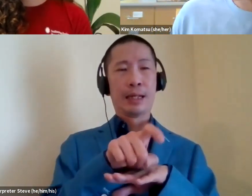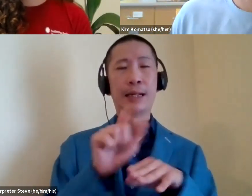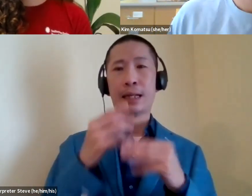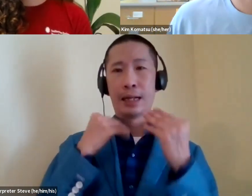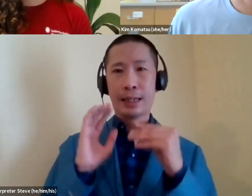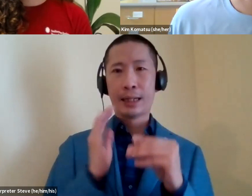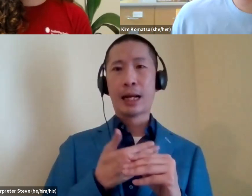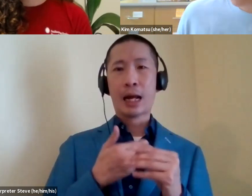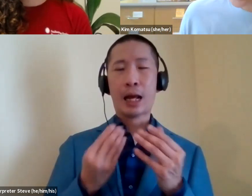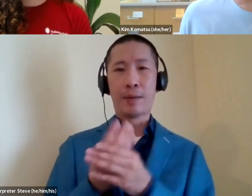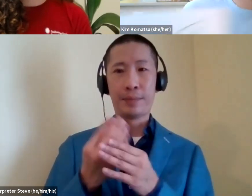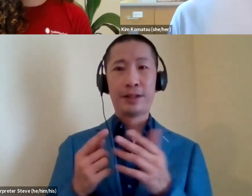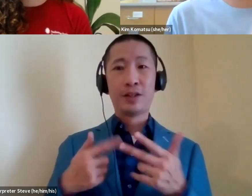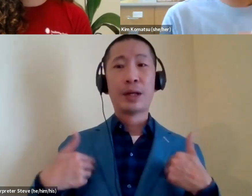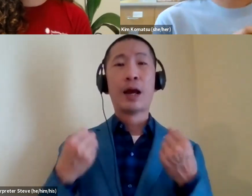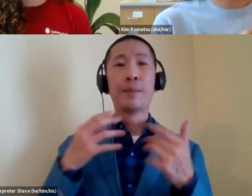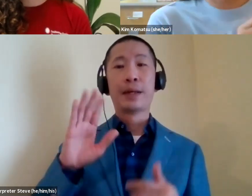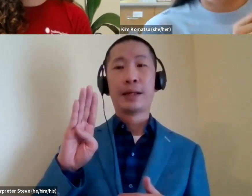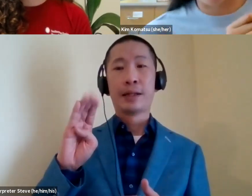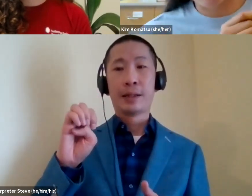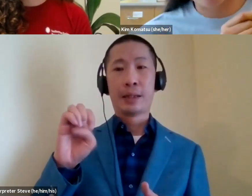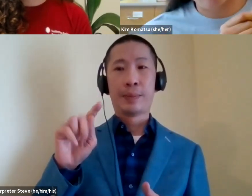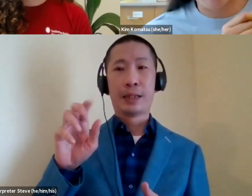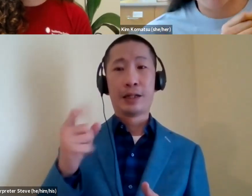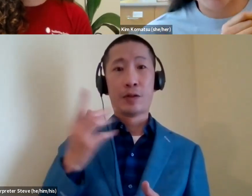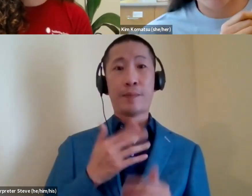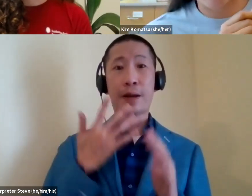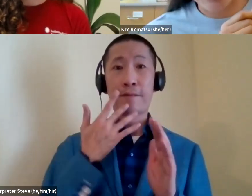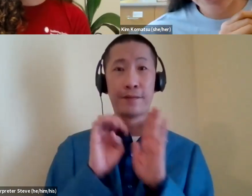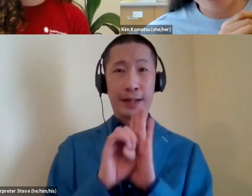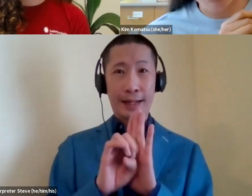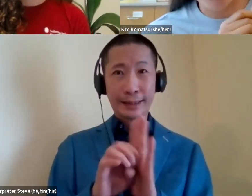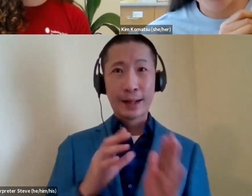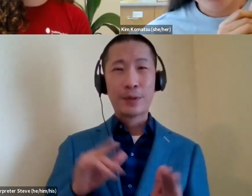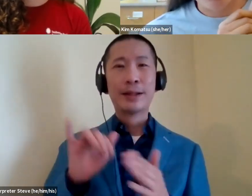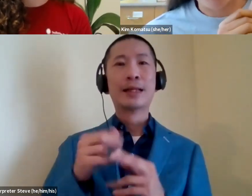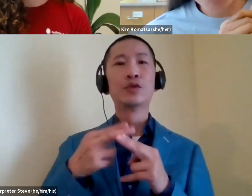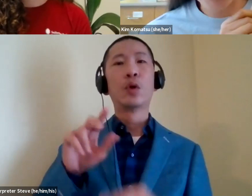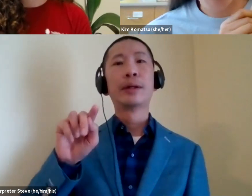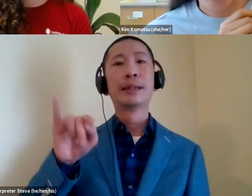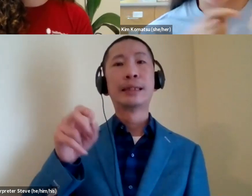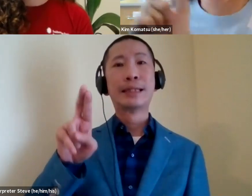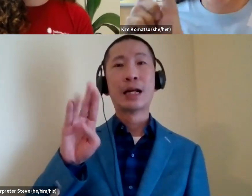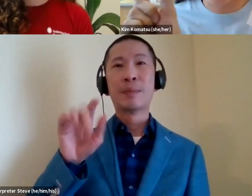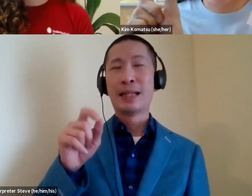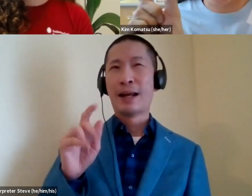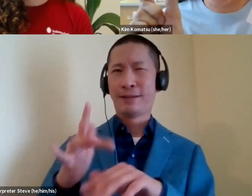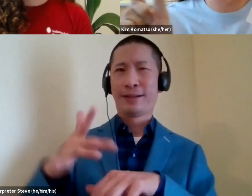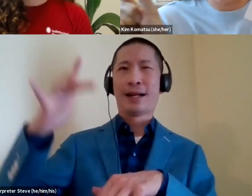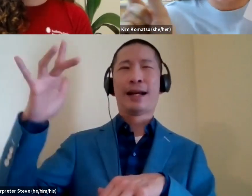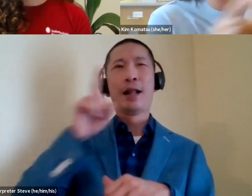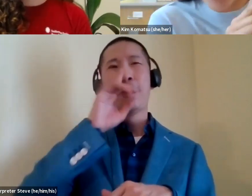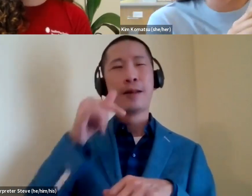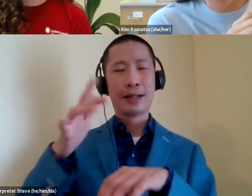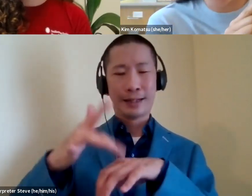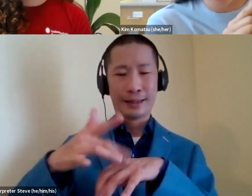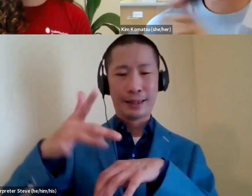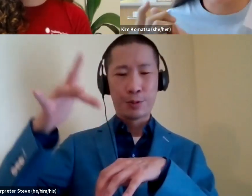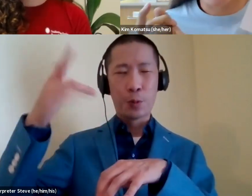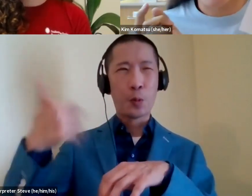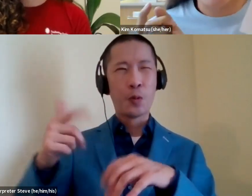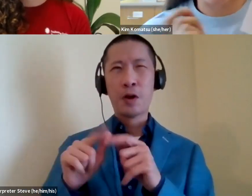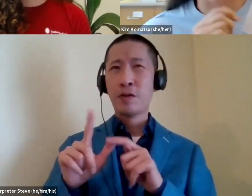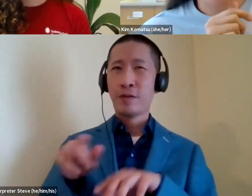Kim Komatsu (she/her): And then we have lots and lots of beetles here, this is one of my favorite examples also it's a tiger beetle they're really shiny they look like little jewels and they run super fast like a tiger does.